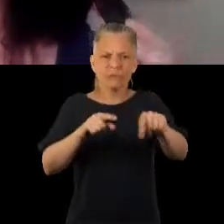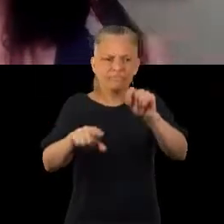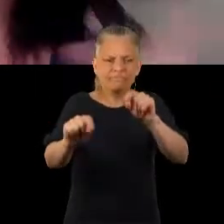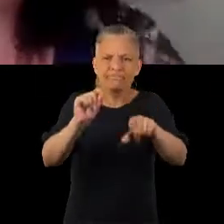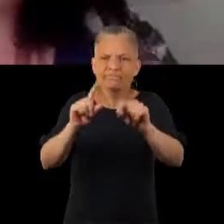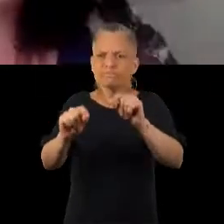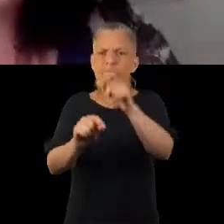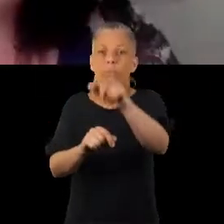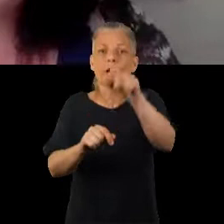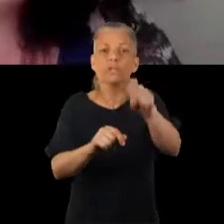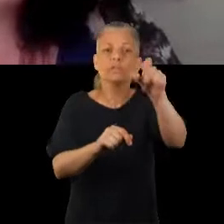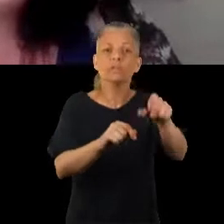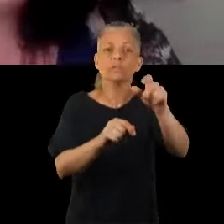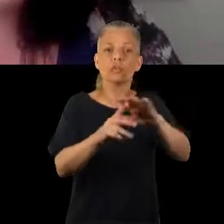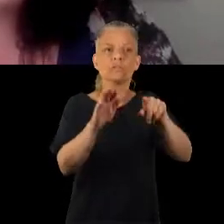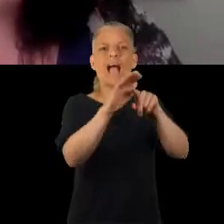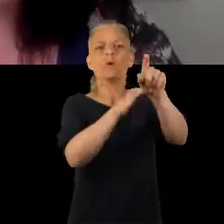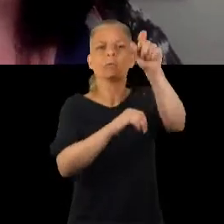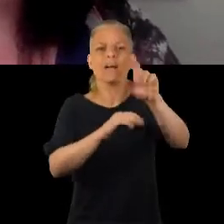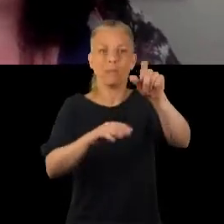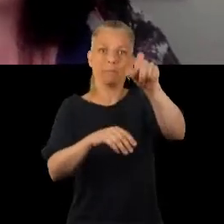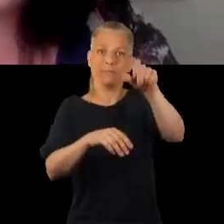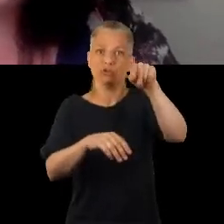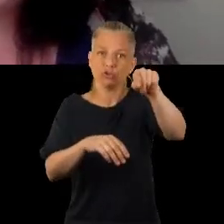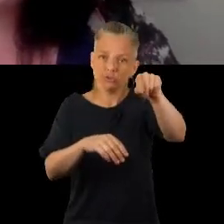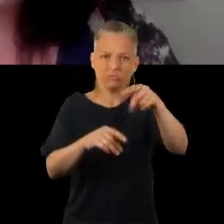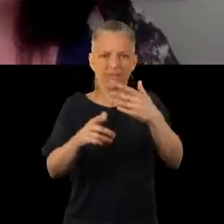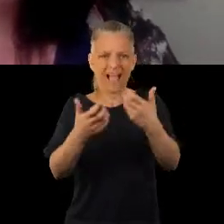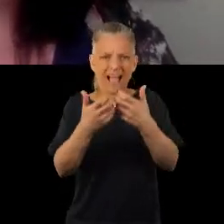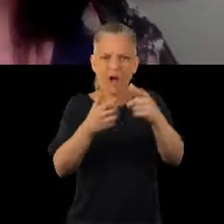But you’ve got a whole load of staff who maybe aren’t and not to forget that those staff,